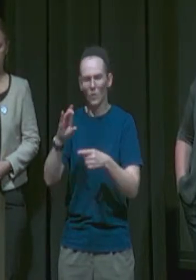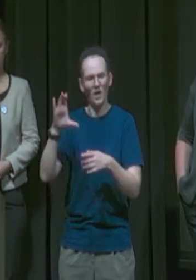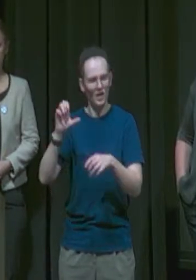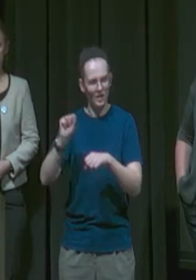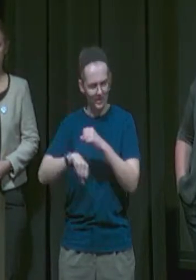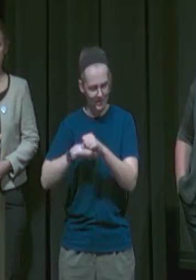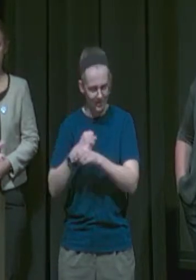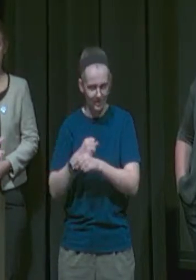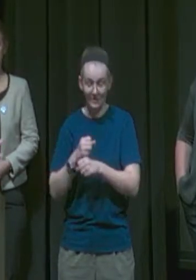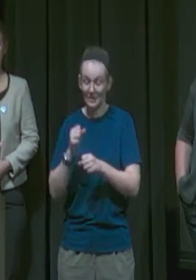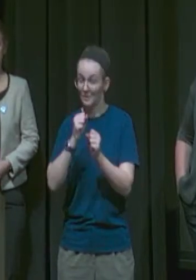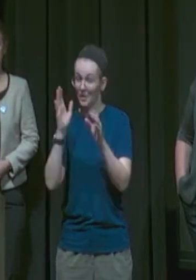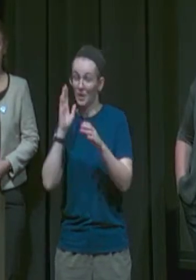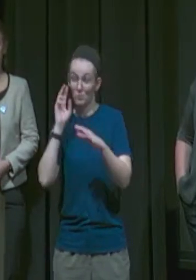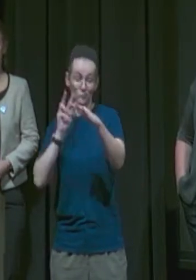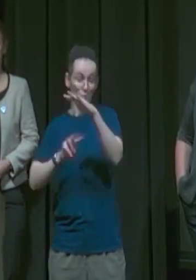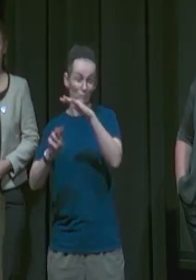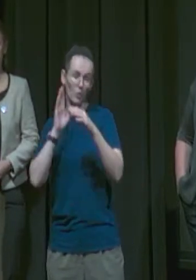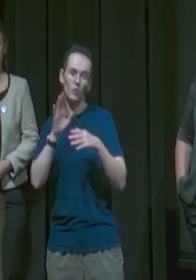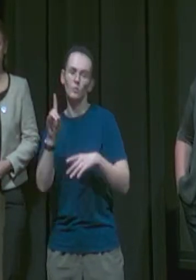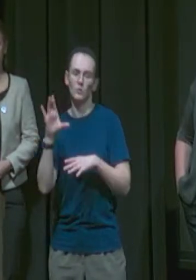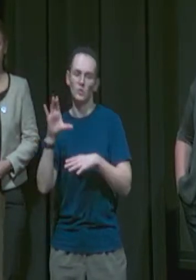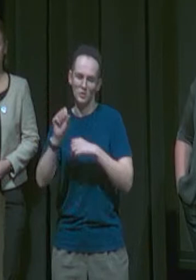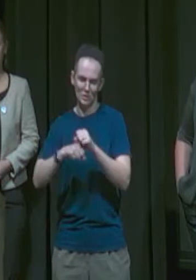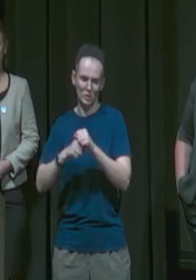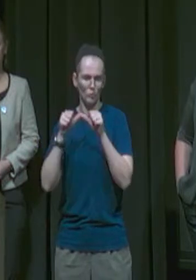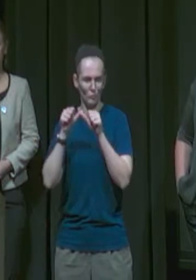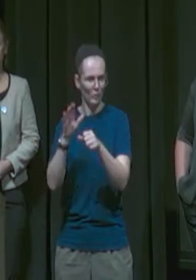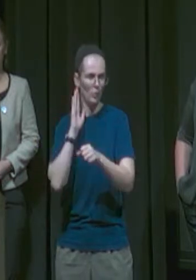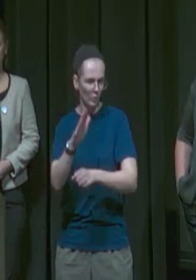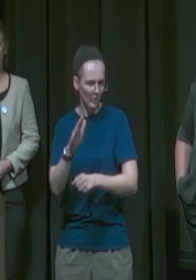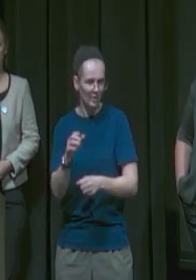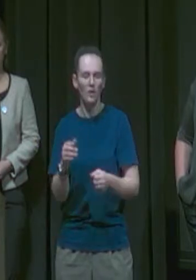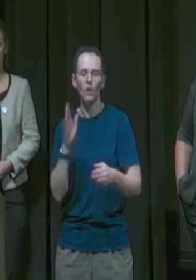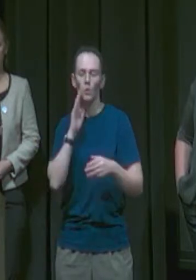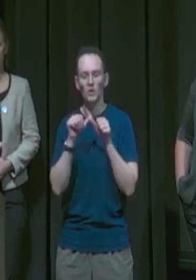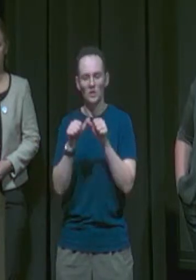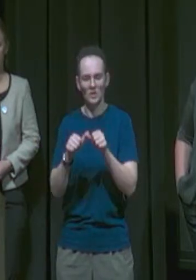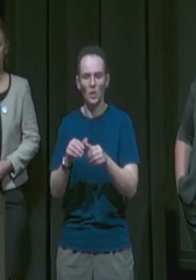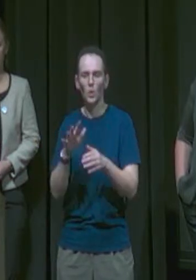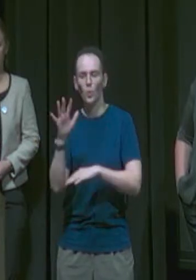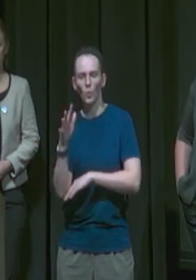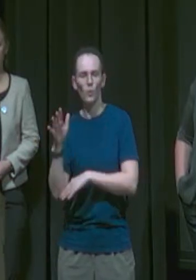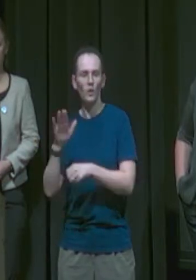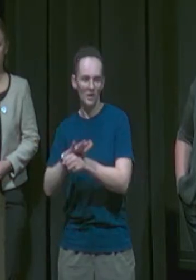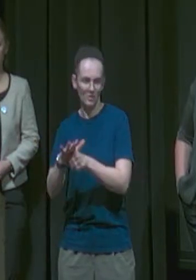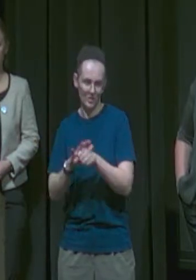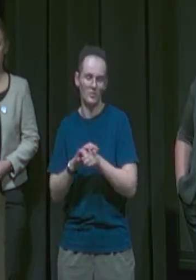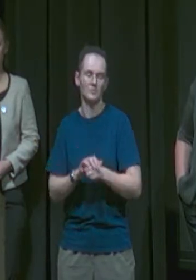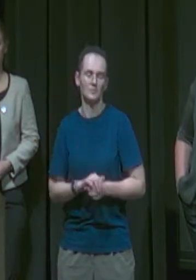around the next hundred so you know it's going to be maintained as a wooded area um we're not